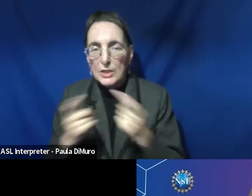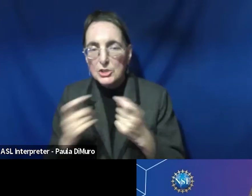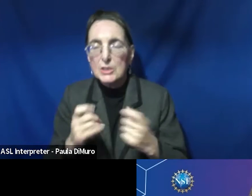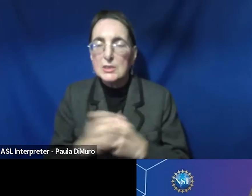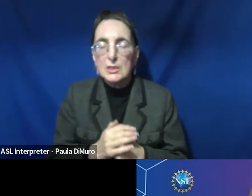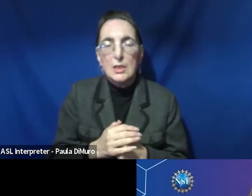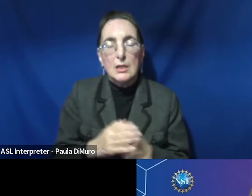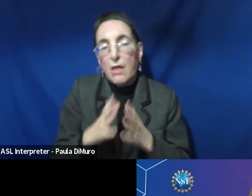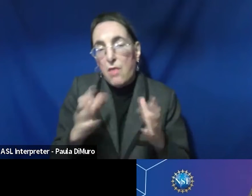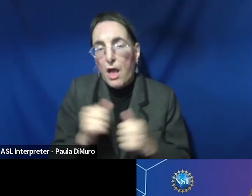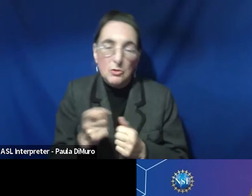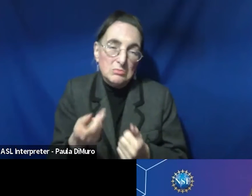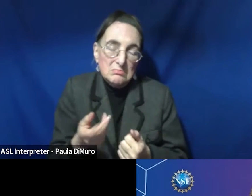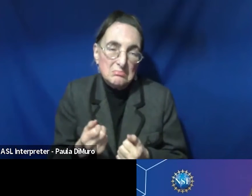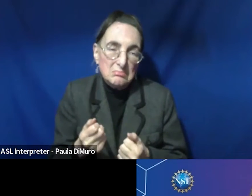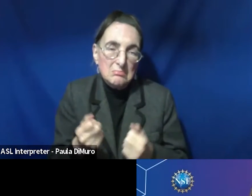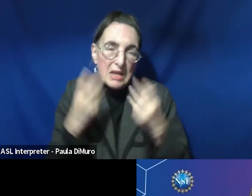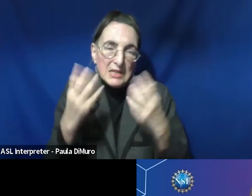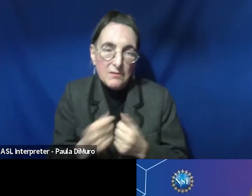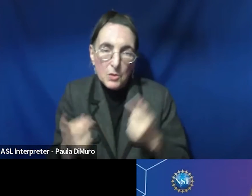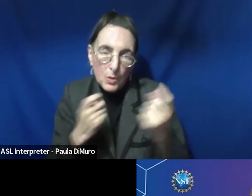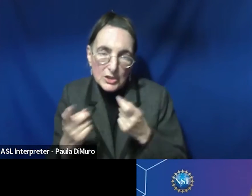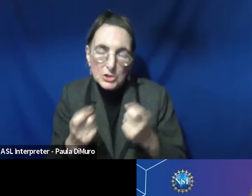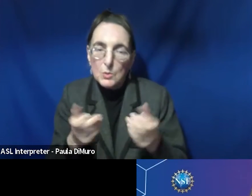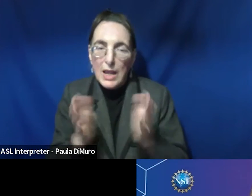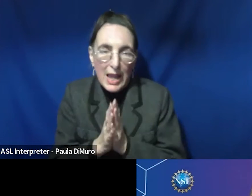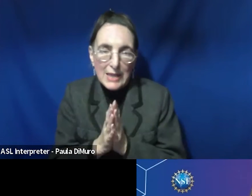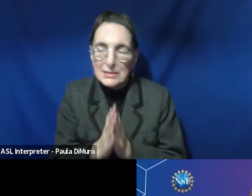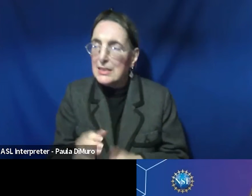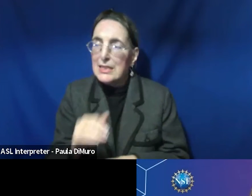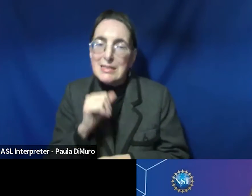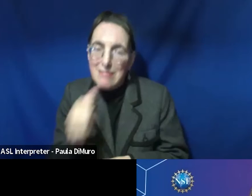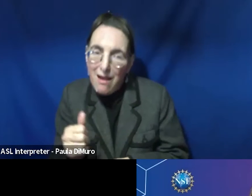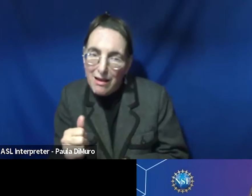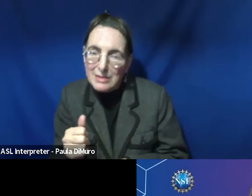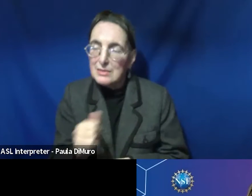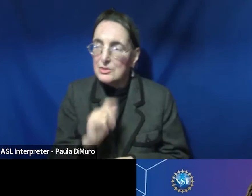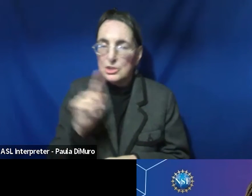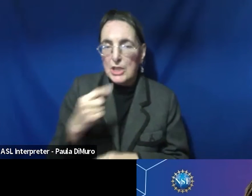that have been asked were not necessarily about the Research.gov system.